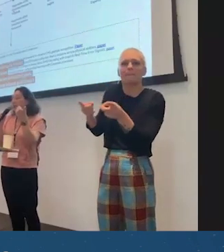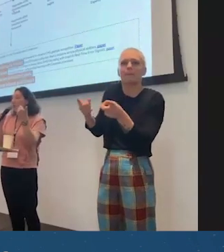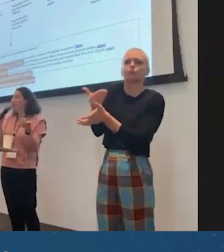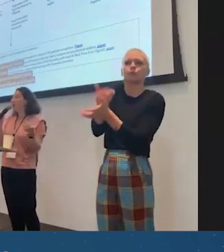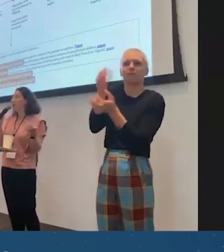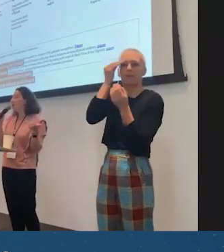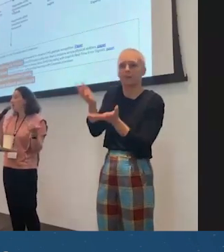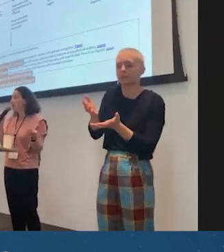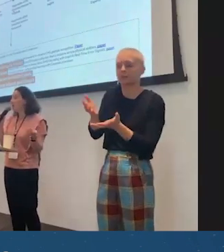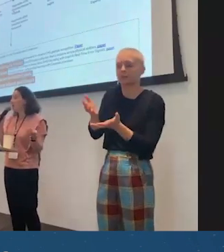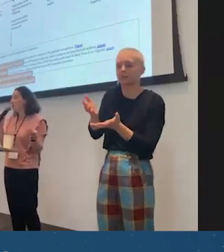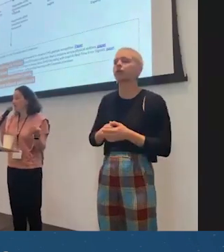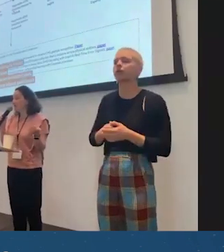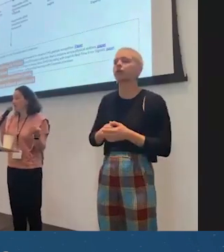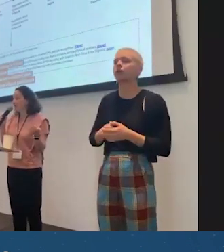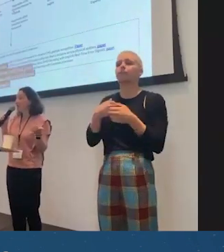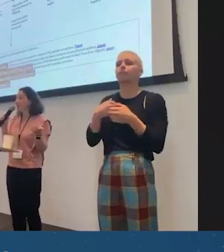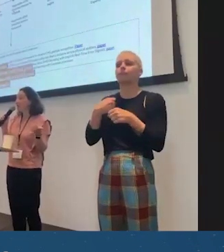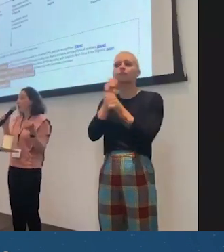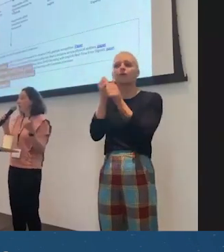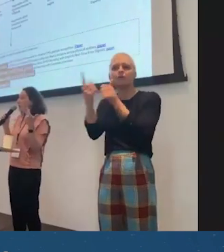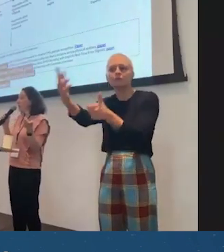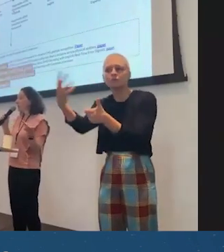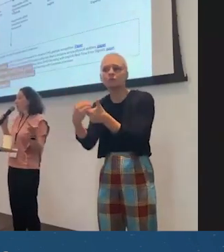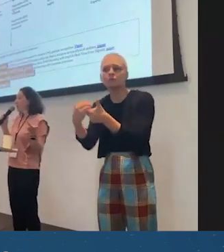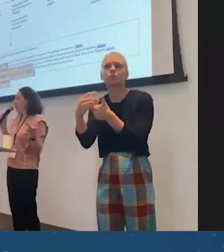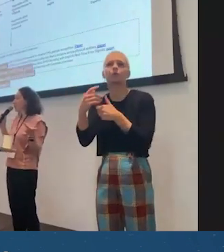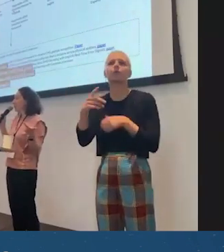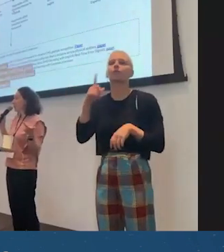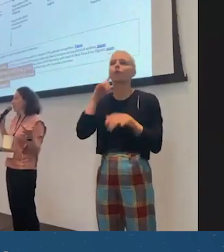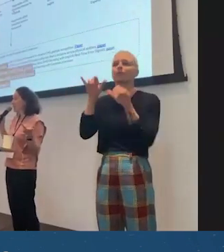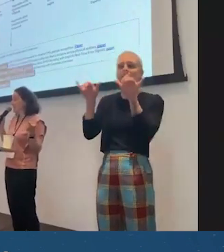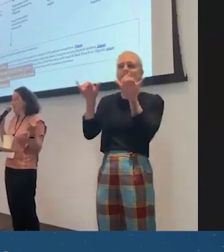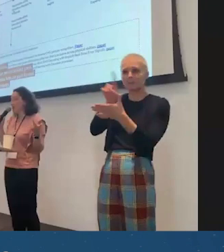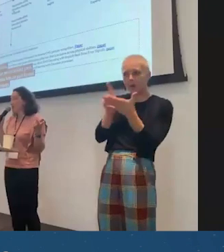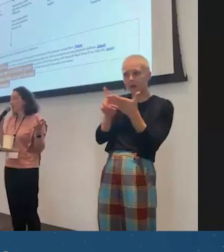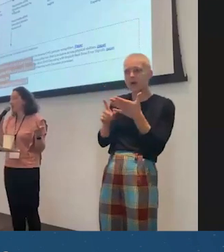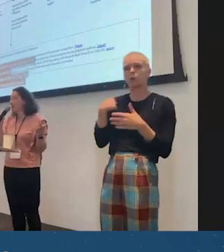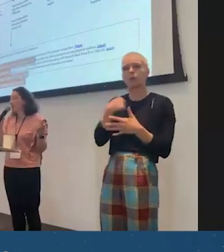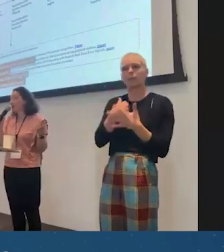by promoting inclusivity and system design, putting people first by treating data with care,